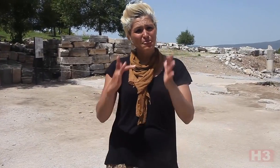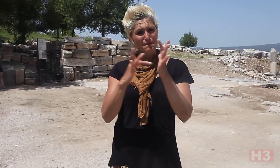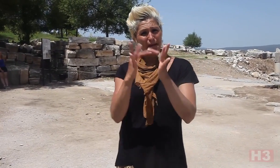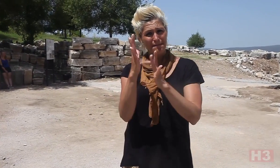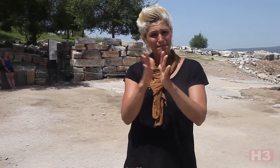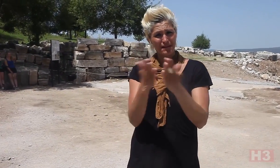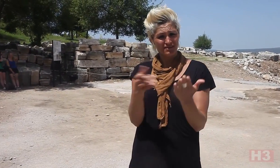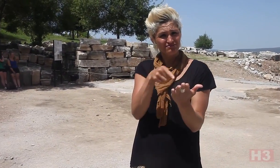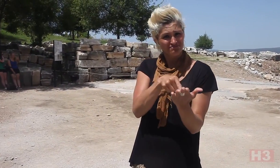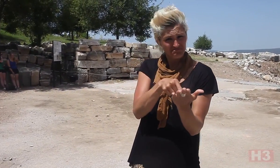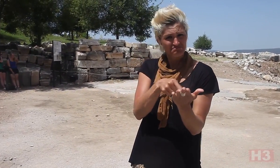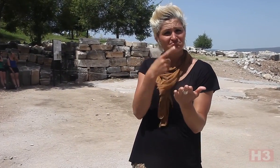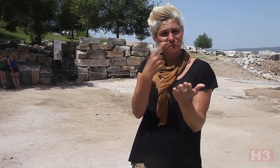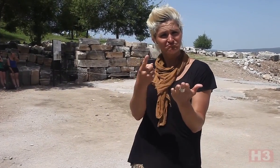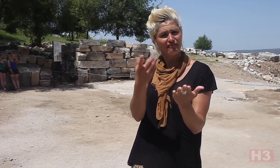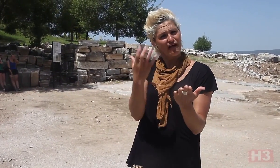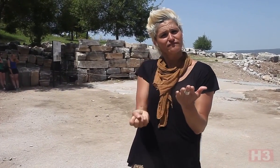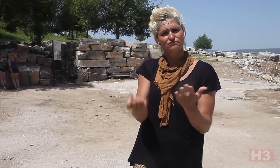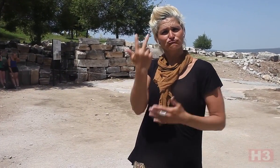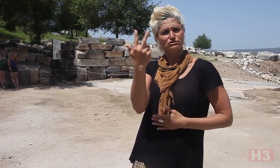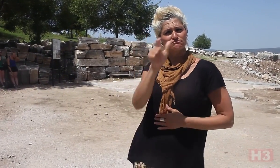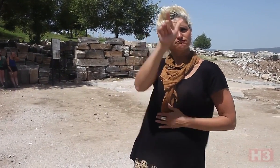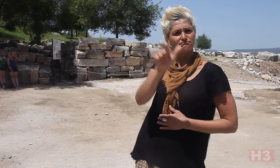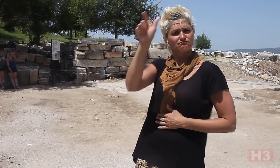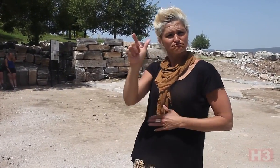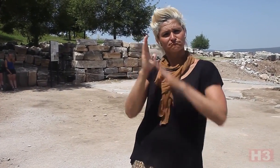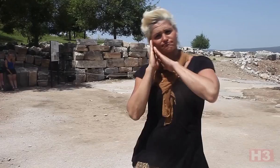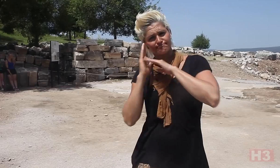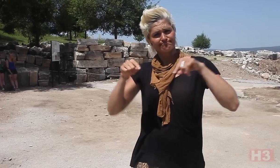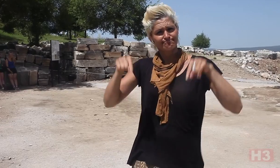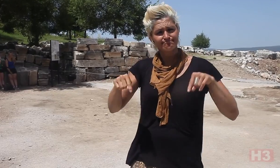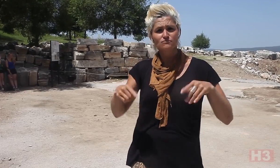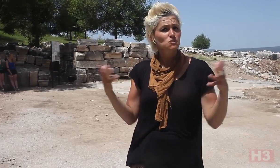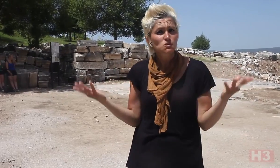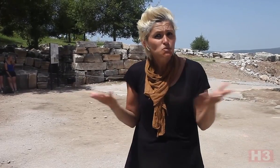The Bible tells us about three people who lived in Ephesus.